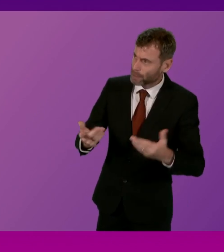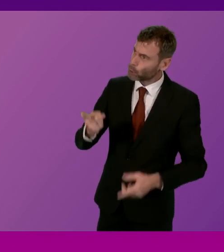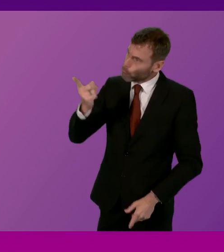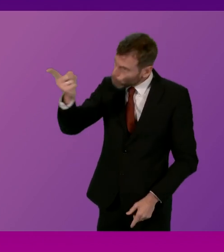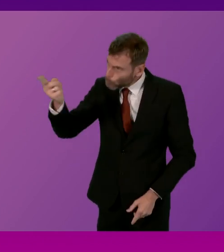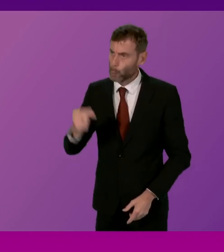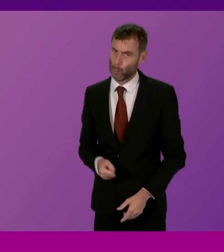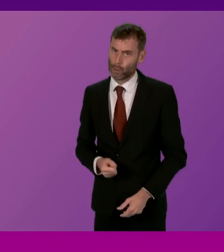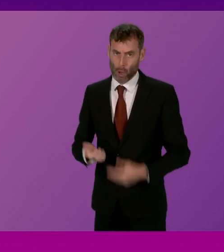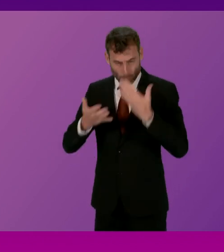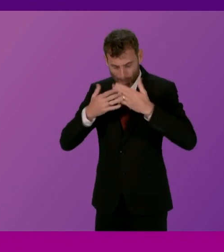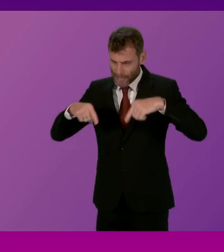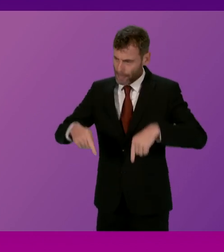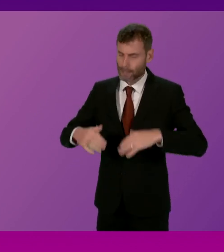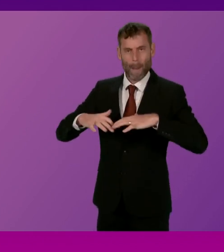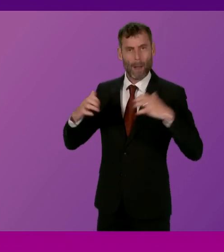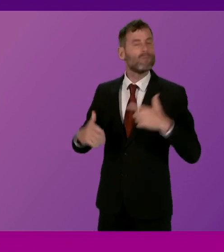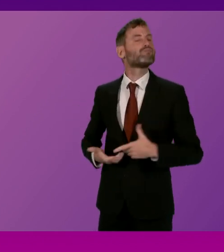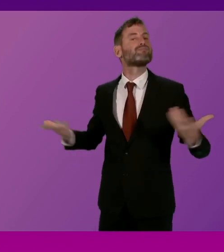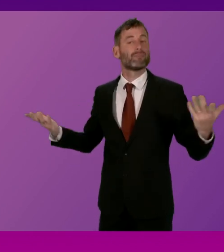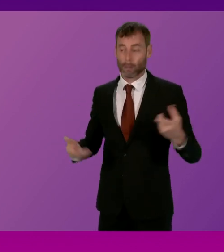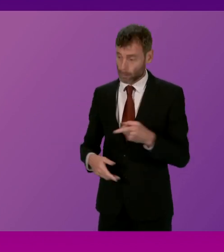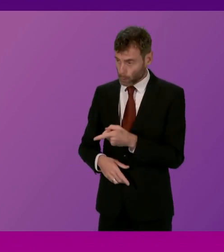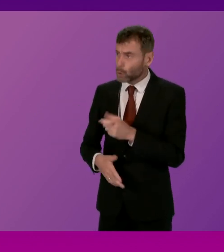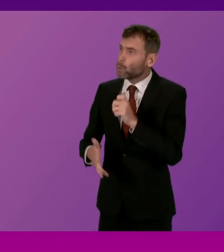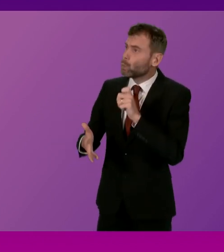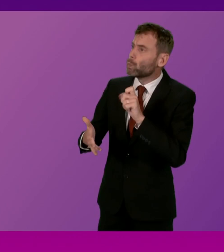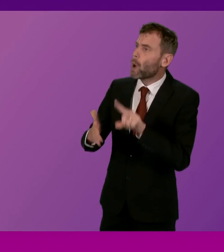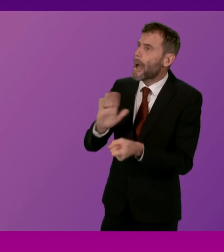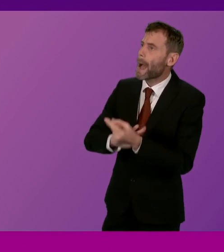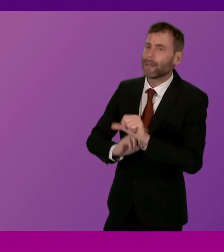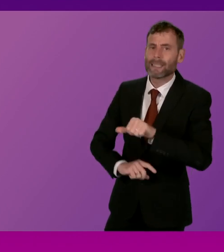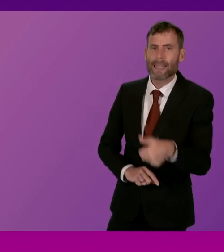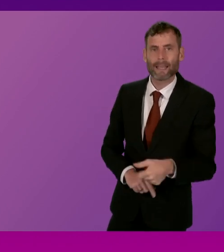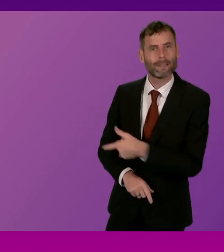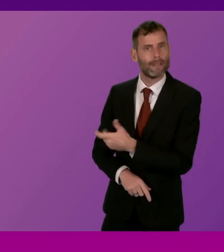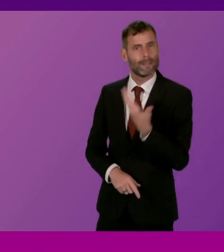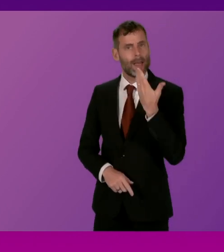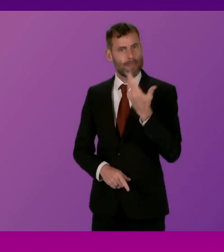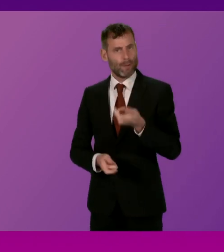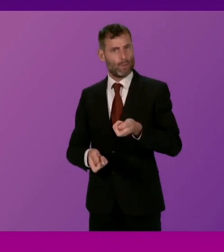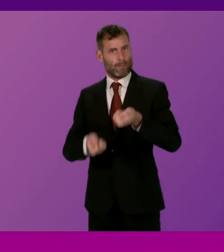and of the Parliament?